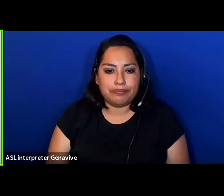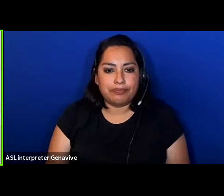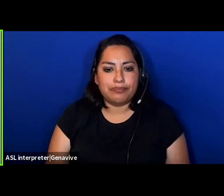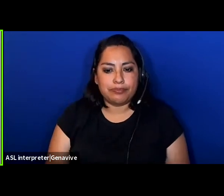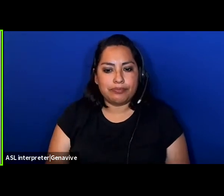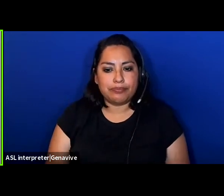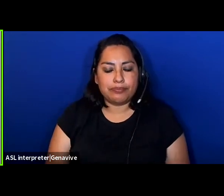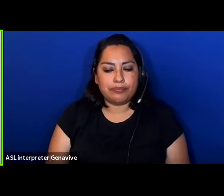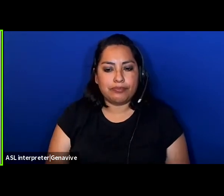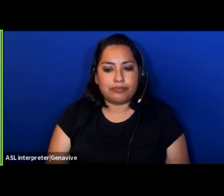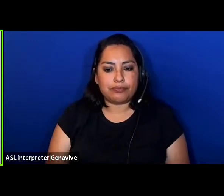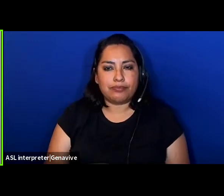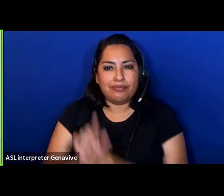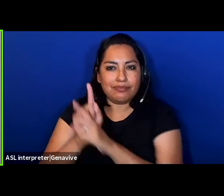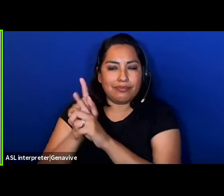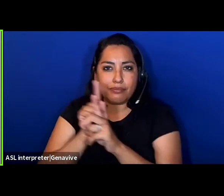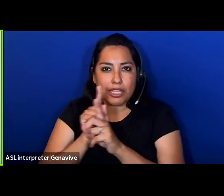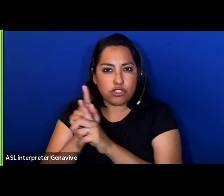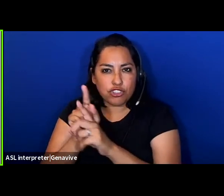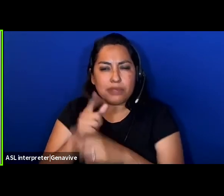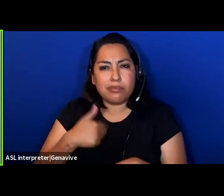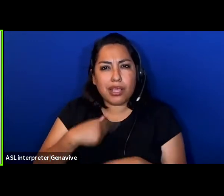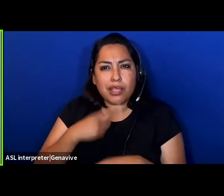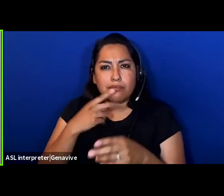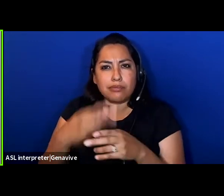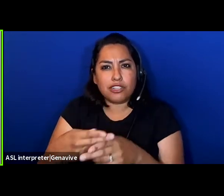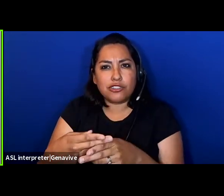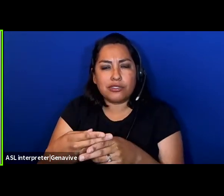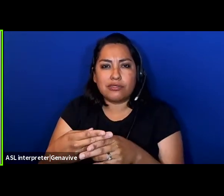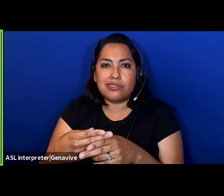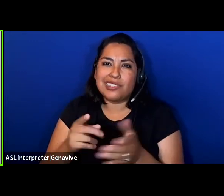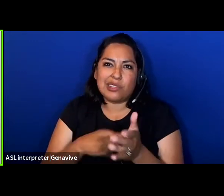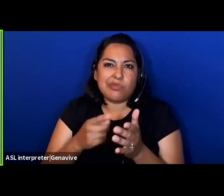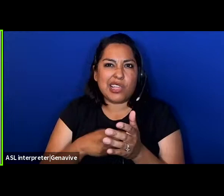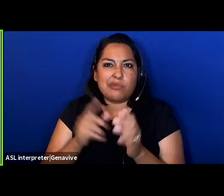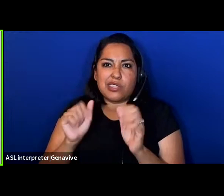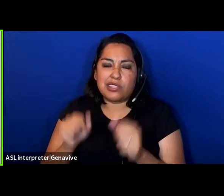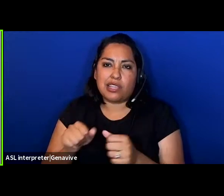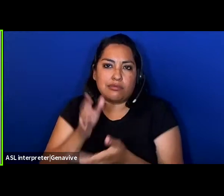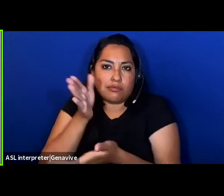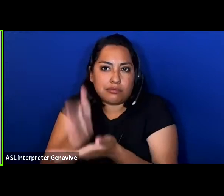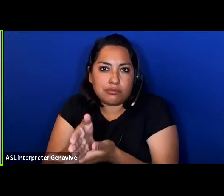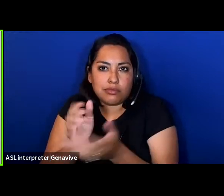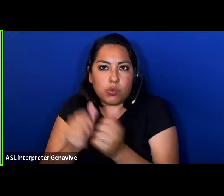Mentorship, I mentioned before, can fall by the wayside in remote settings. Make sure you are